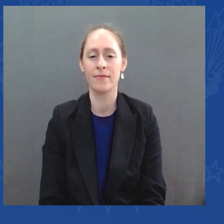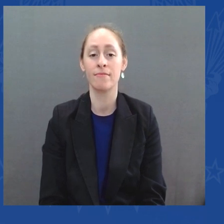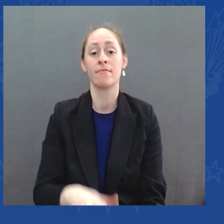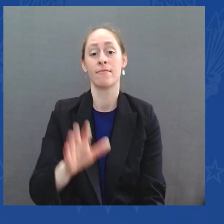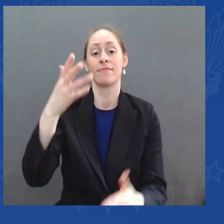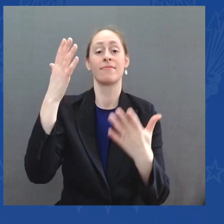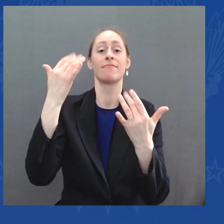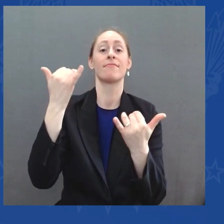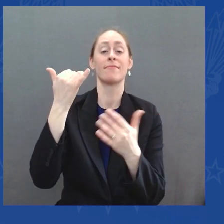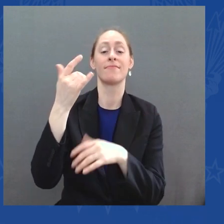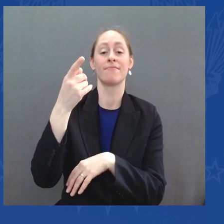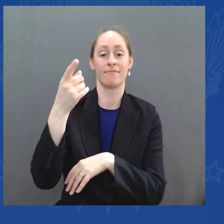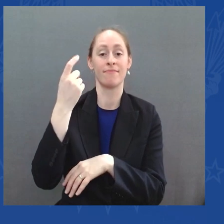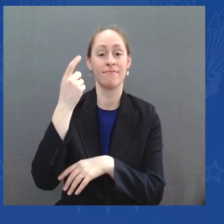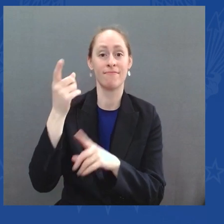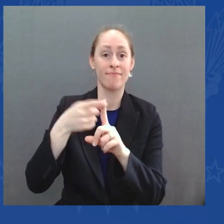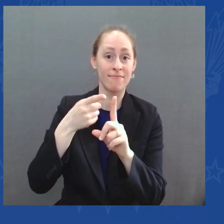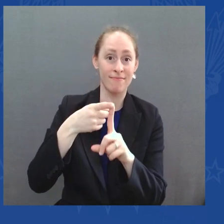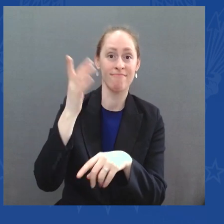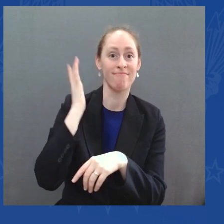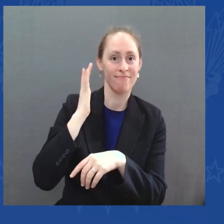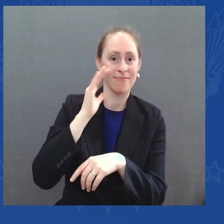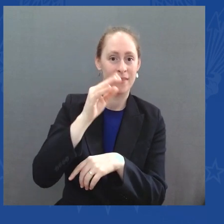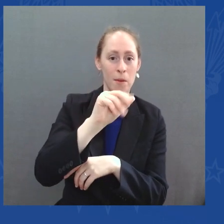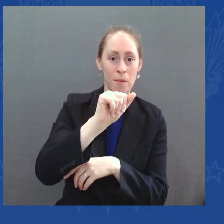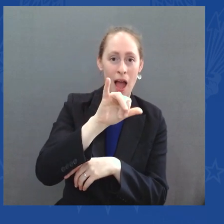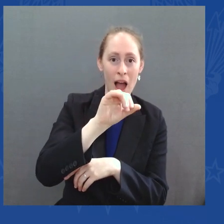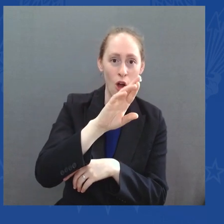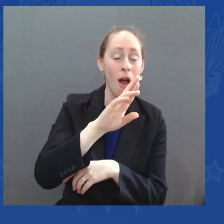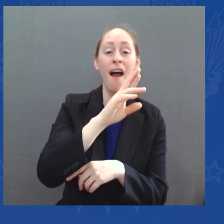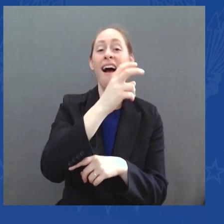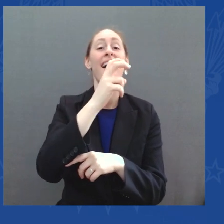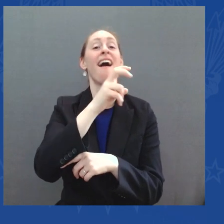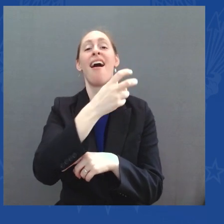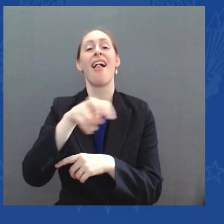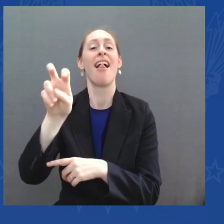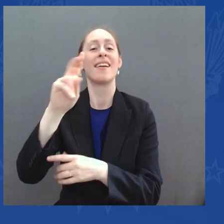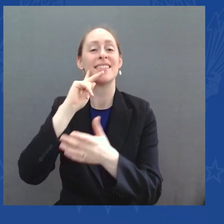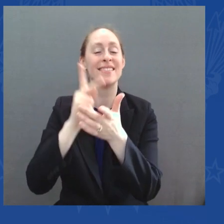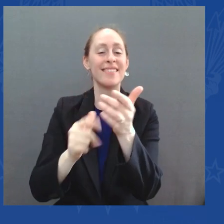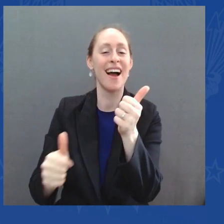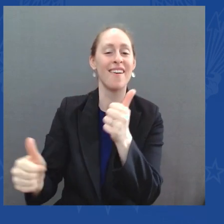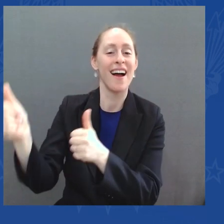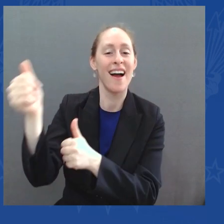came back from Afghanistan, when I came back from Iraq, you know, we committed ourselves to public service.